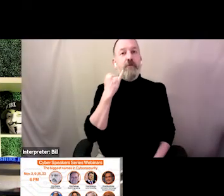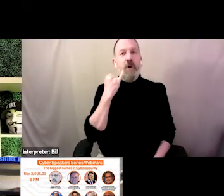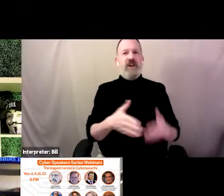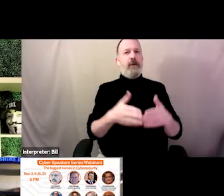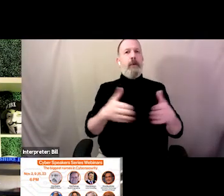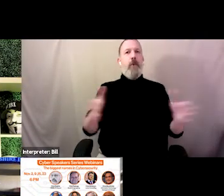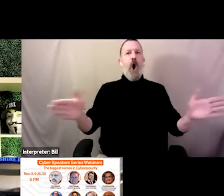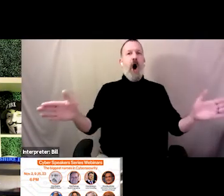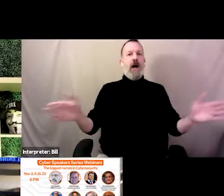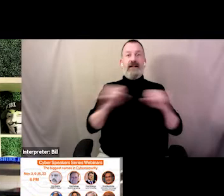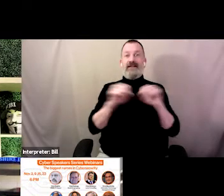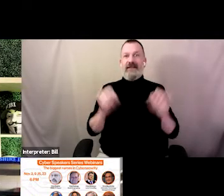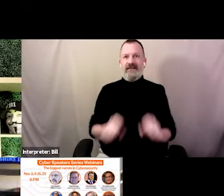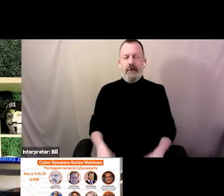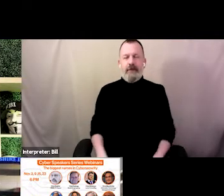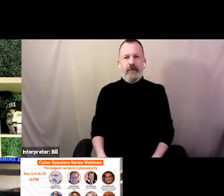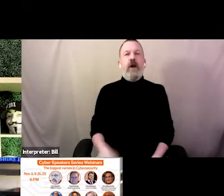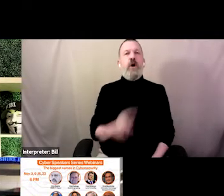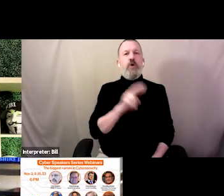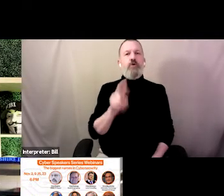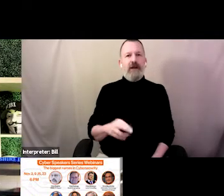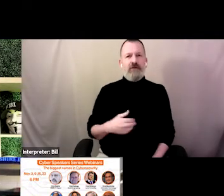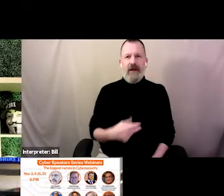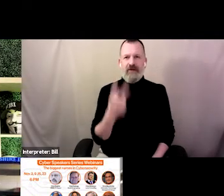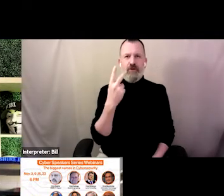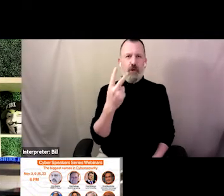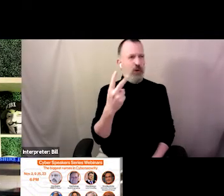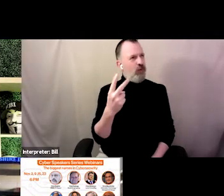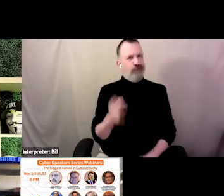CalebBarlow: So in Rochester, you have two primary you know entities, you have